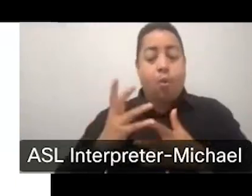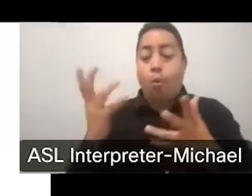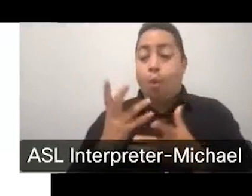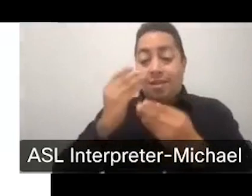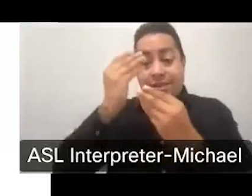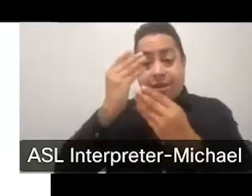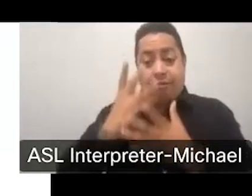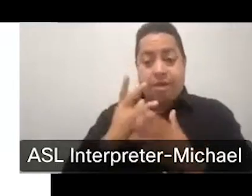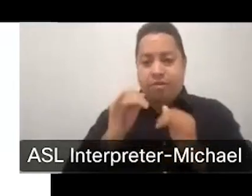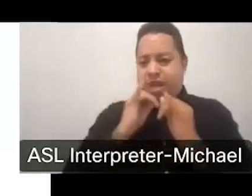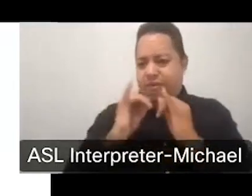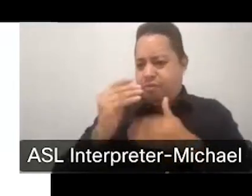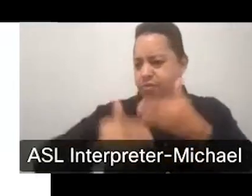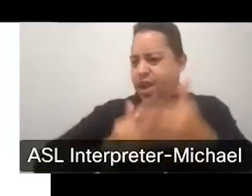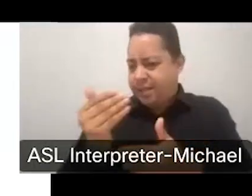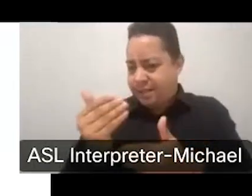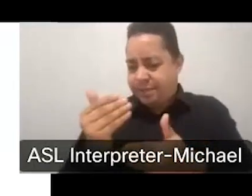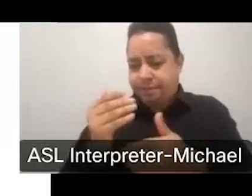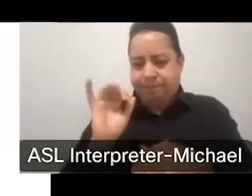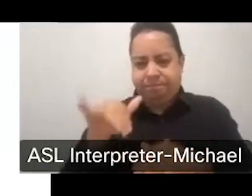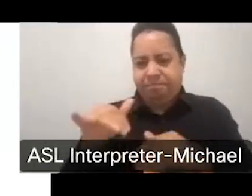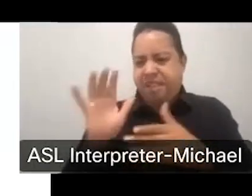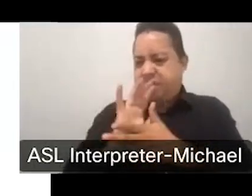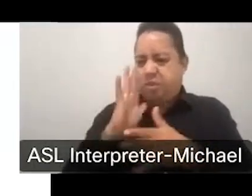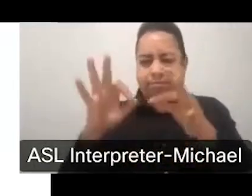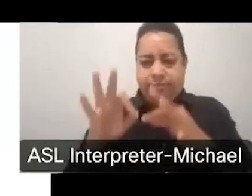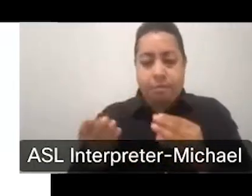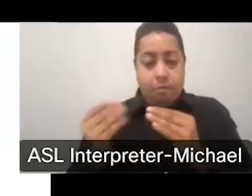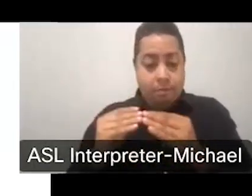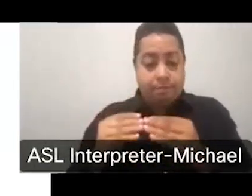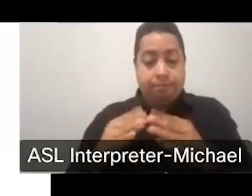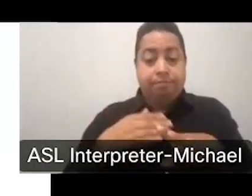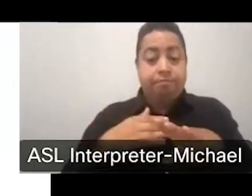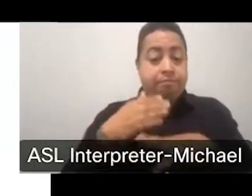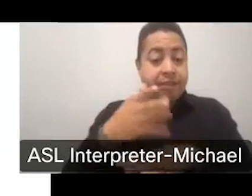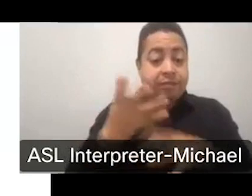In mid-December, after the informational interview period, your application is published and